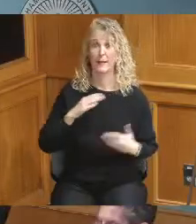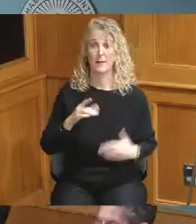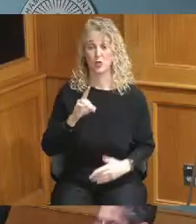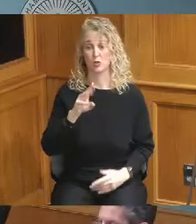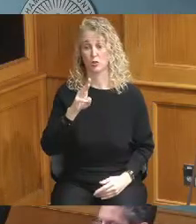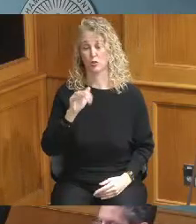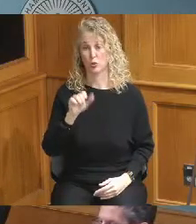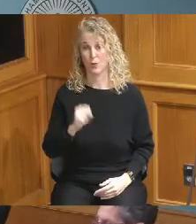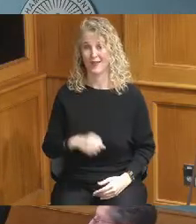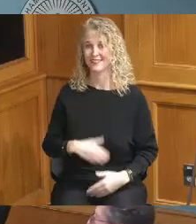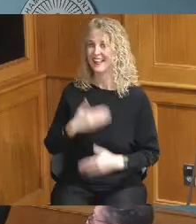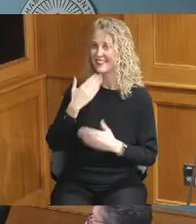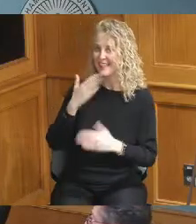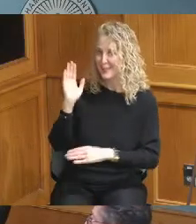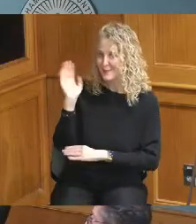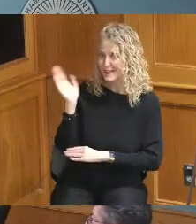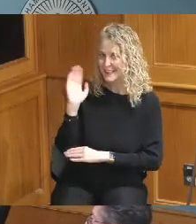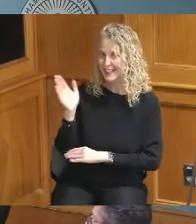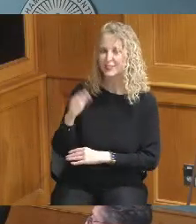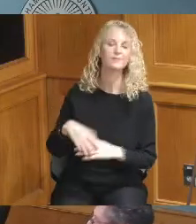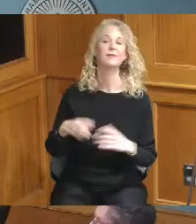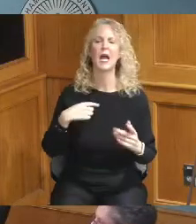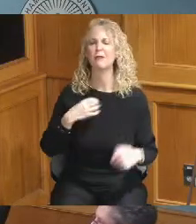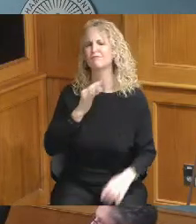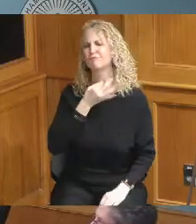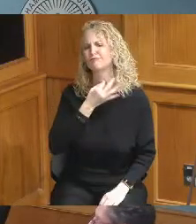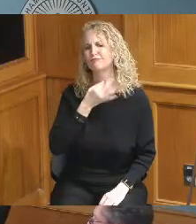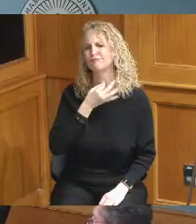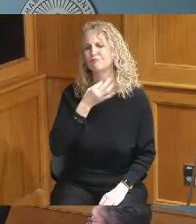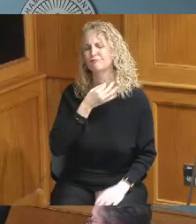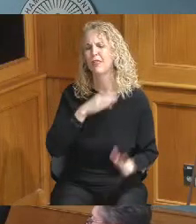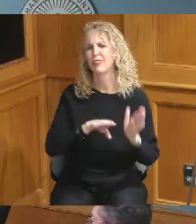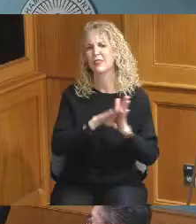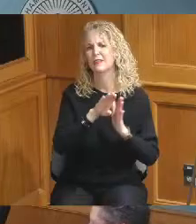you for your presentation I was wondering about the developer because this building